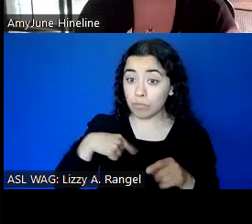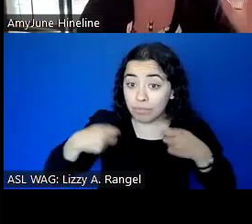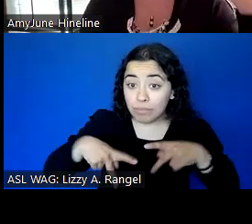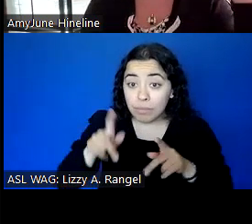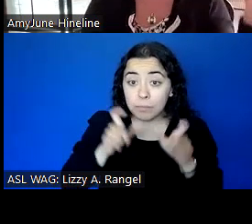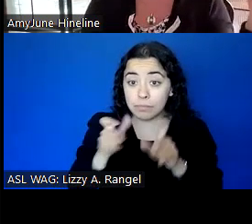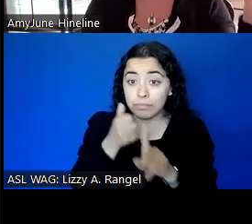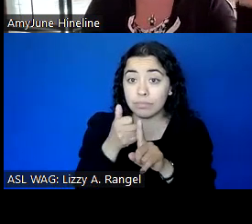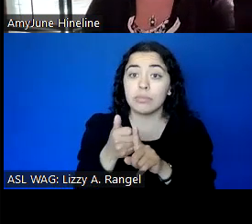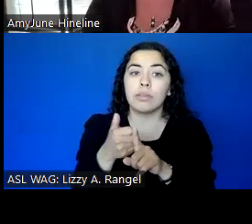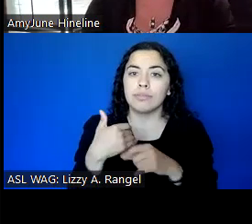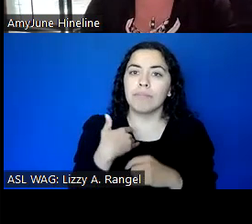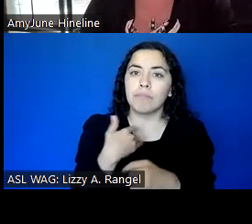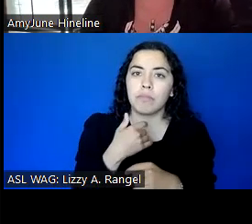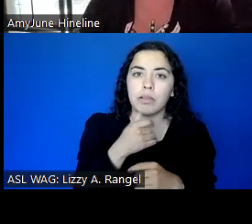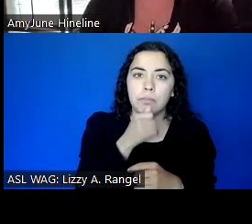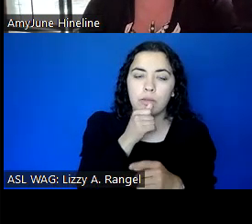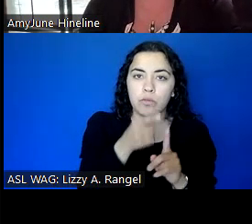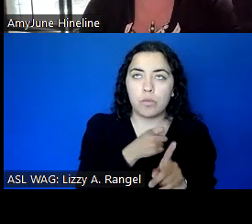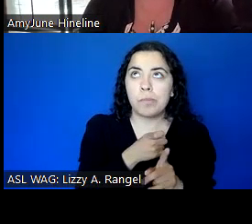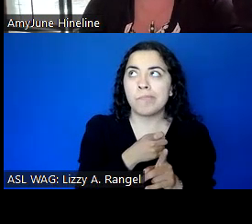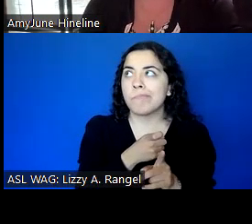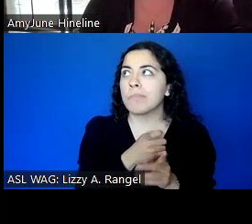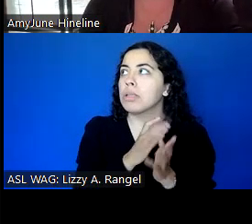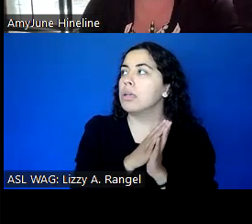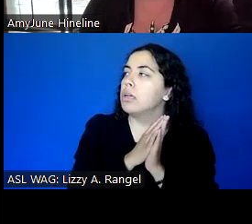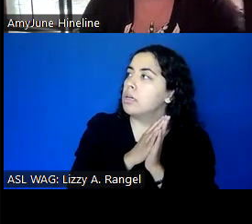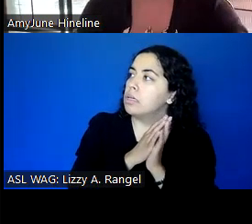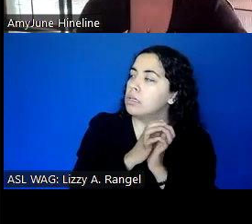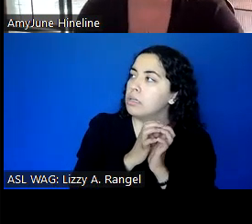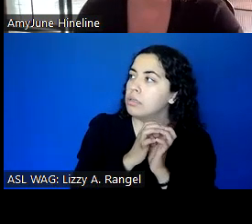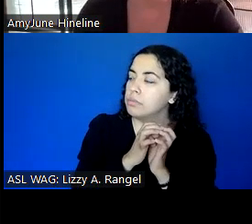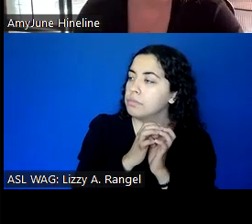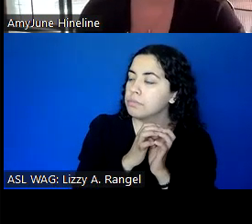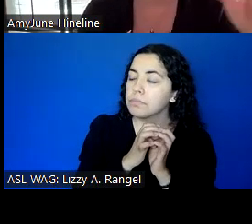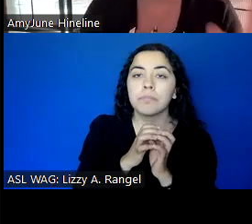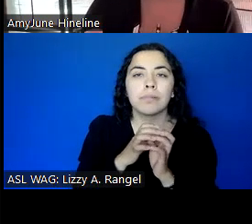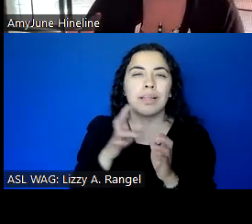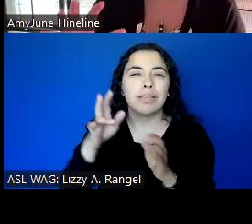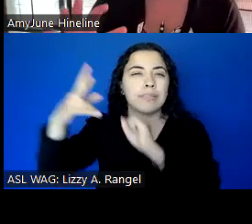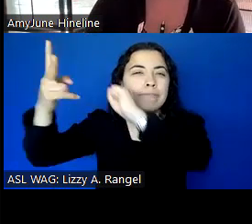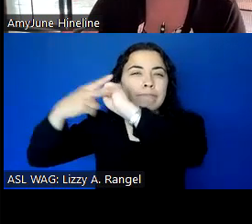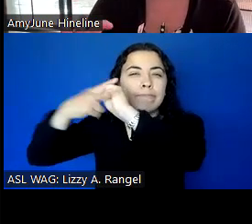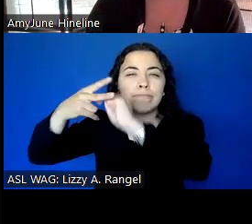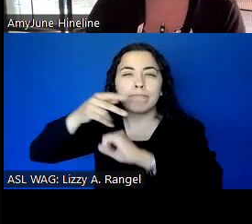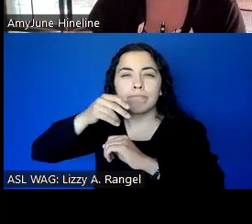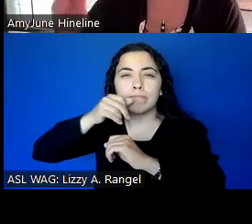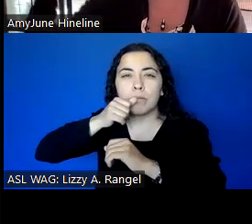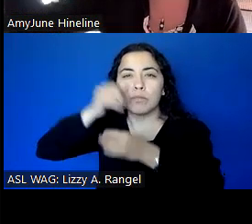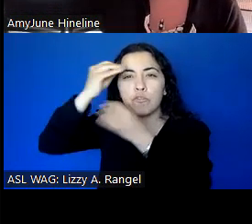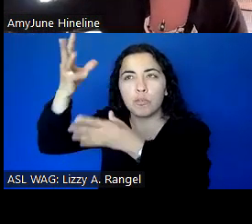This is a screenshot of Florida Drupal Camp's email, and there is a box that says "Enter your